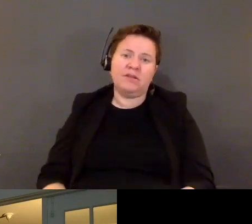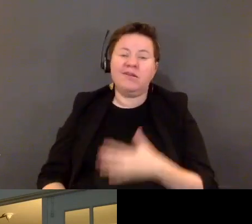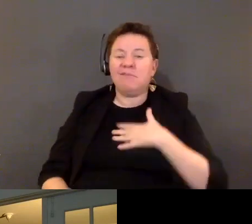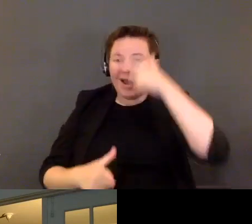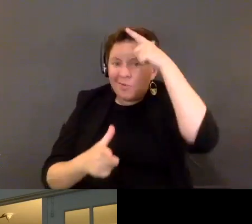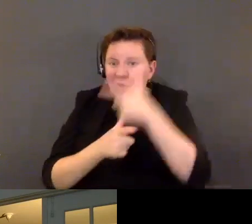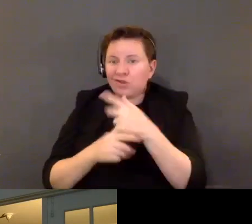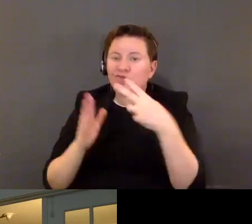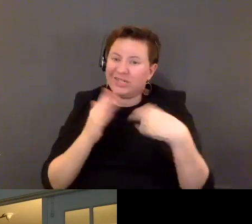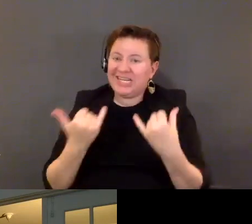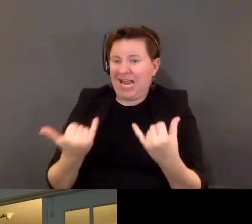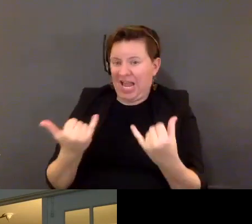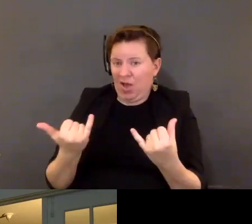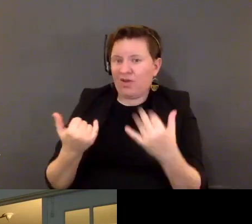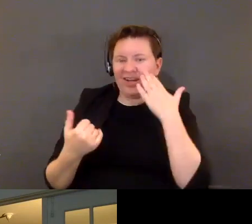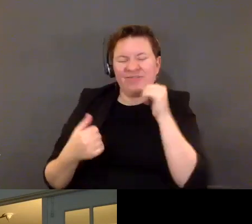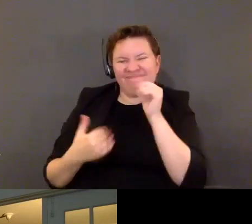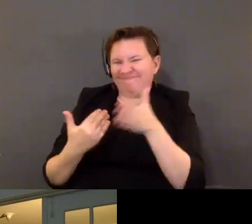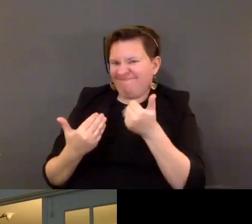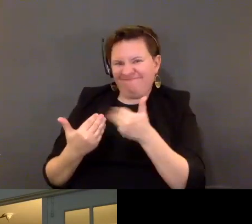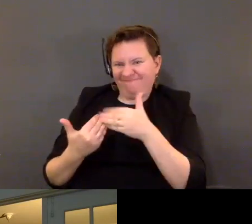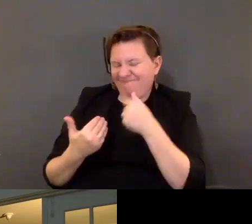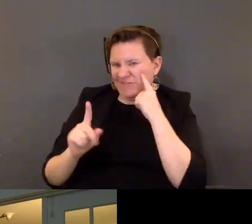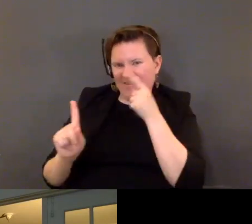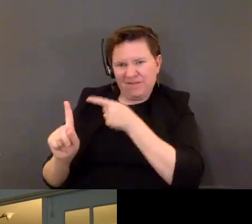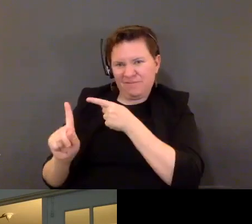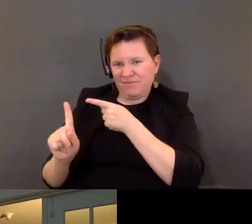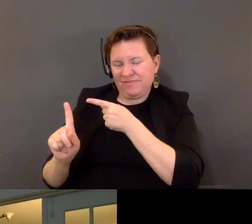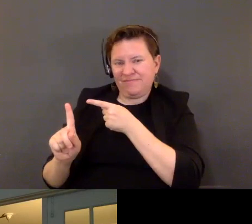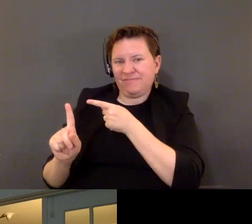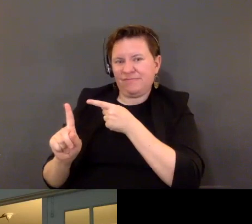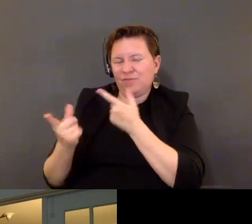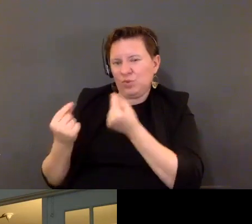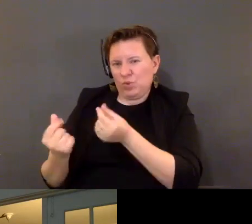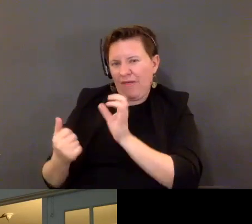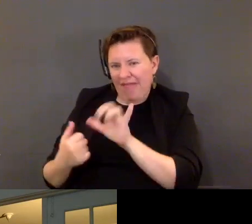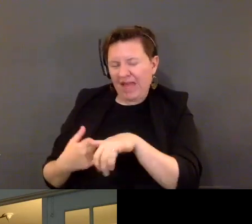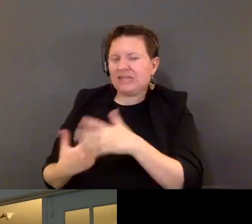right now and i know it's not the easiest thing in the world for him to do and i'm don't know if